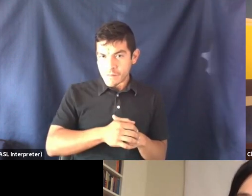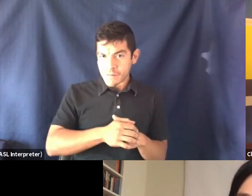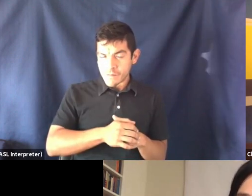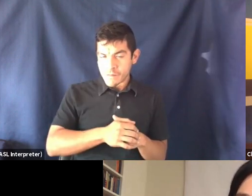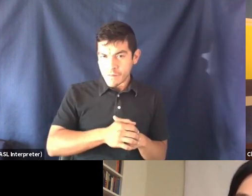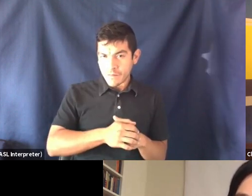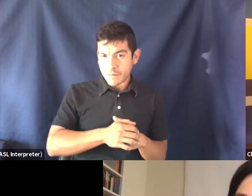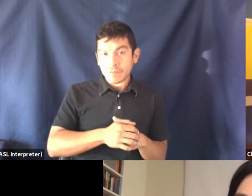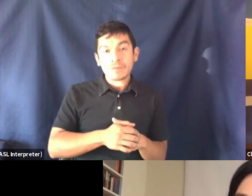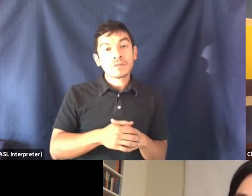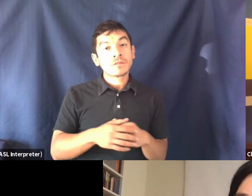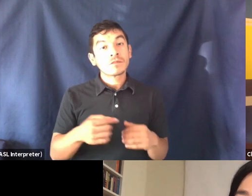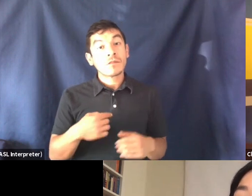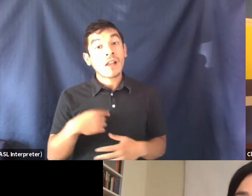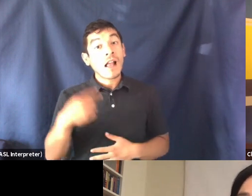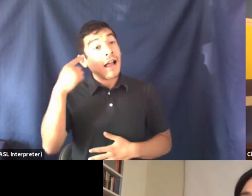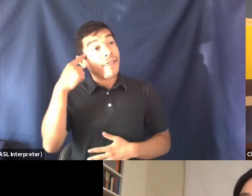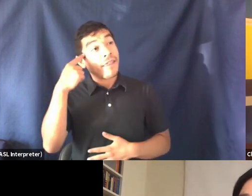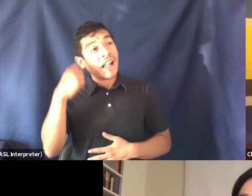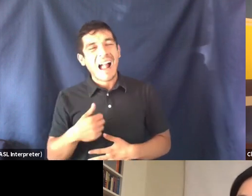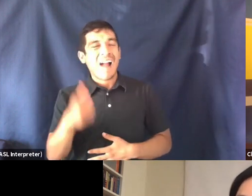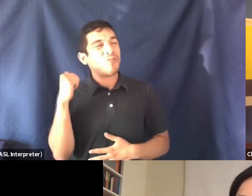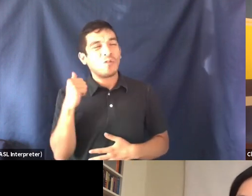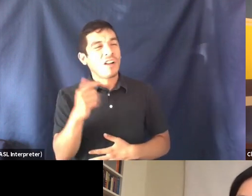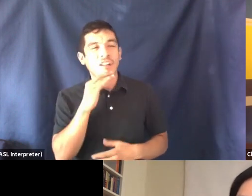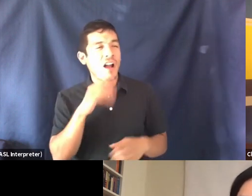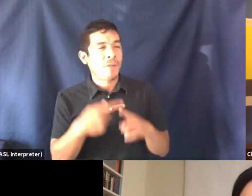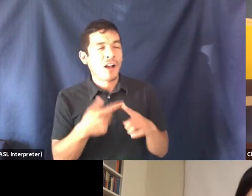on sort of like the political moment